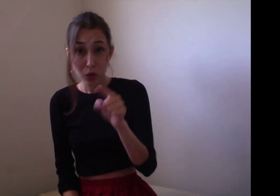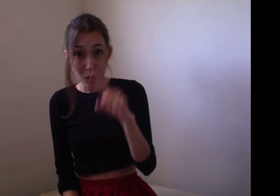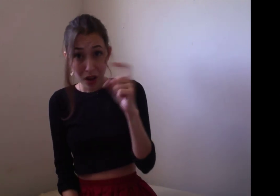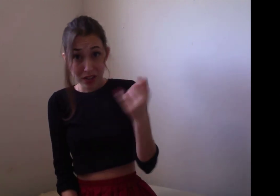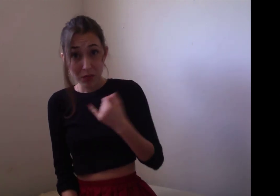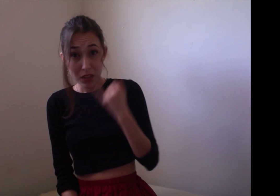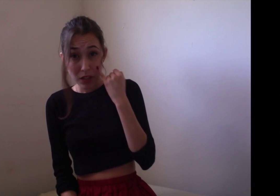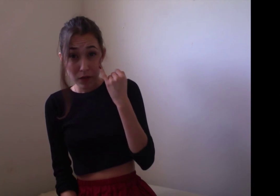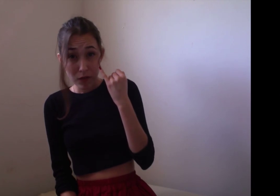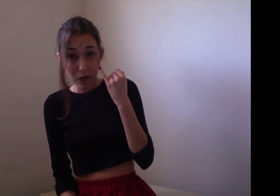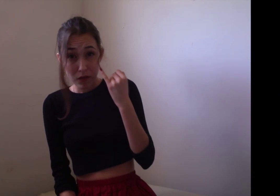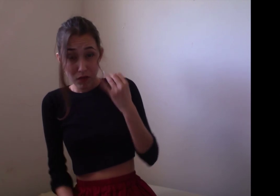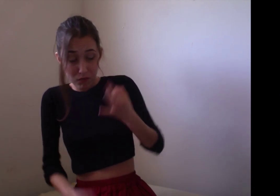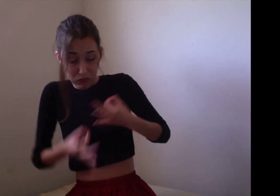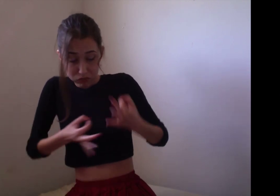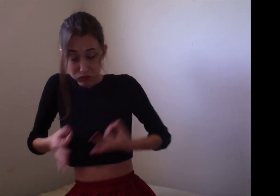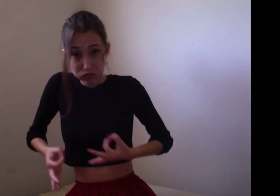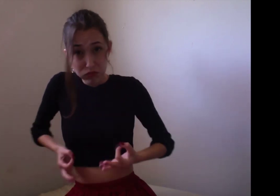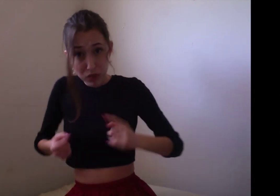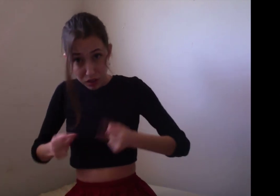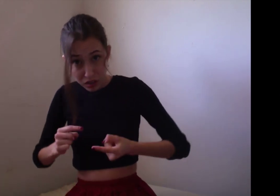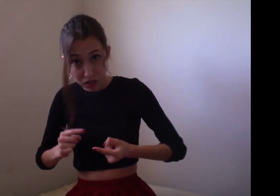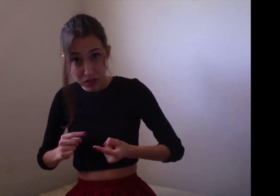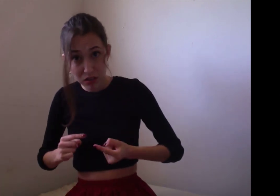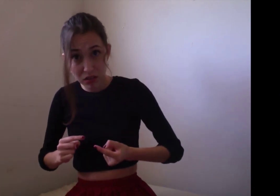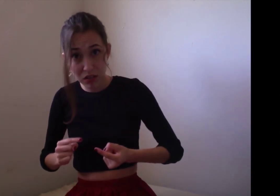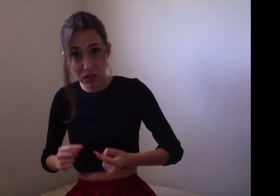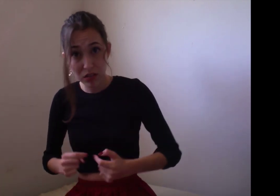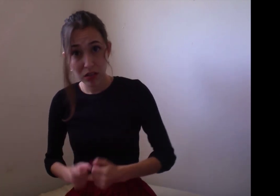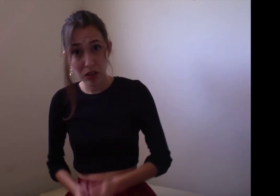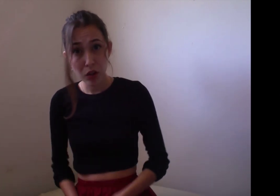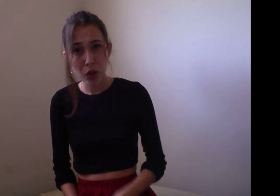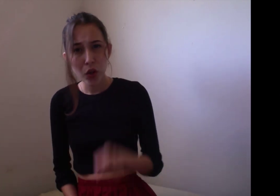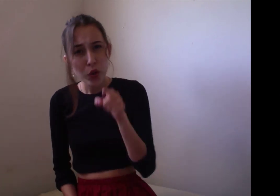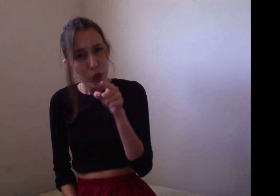Asked if the abrasions on my neck and bottom hurt?